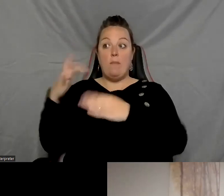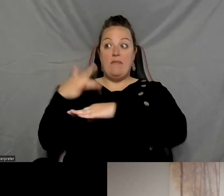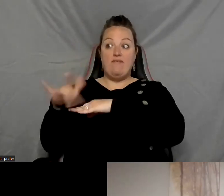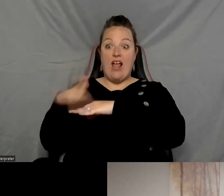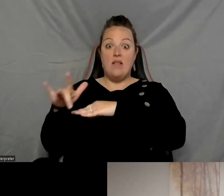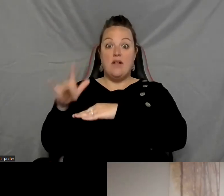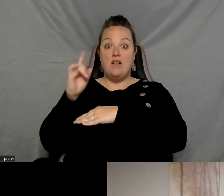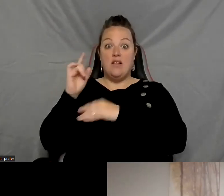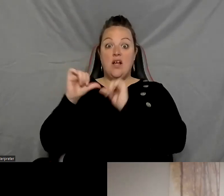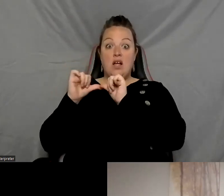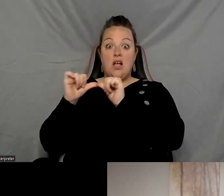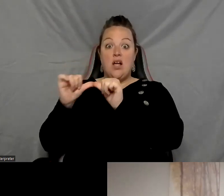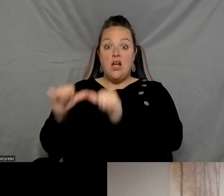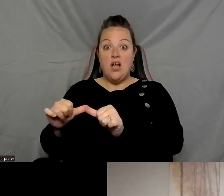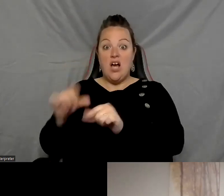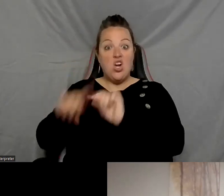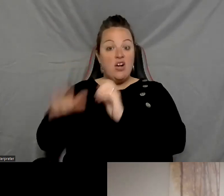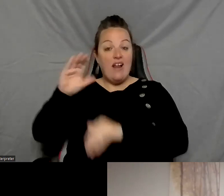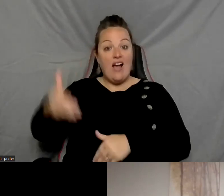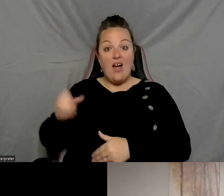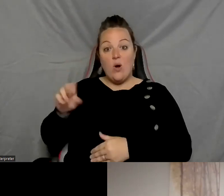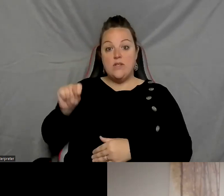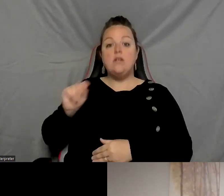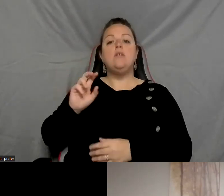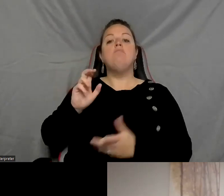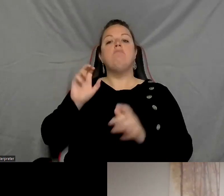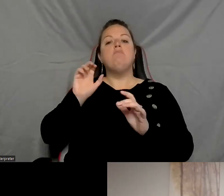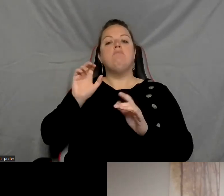OT for 4 1/2 years. I was able to find travelers during some of that time. There were times